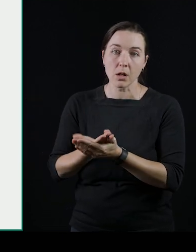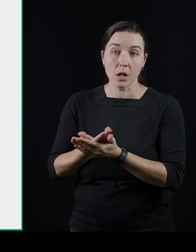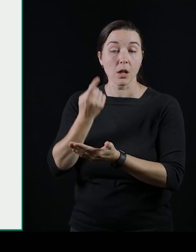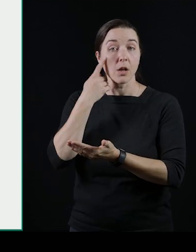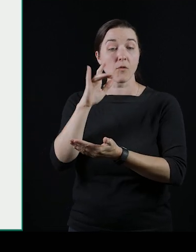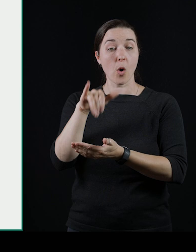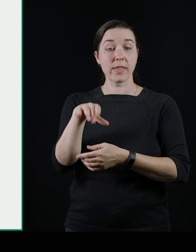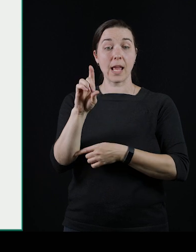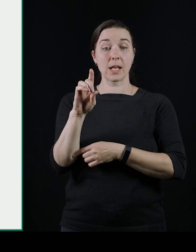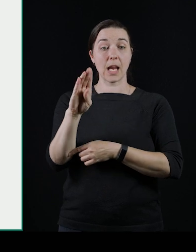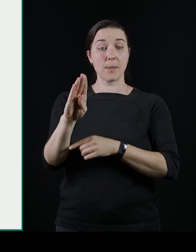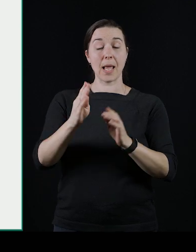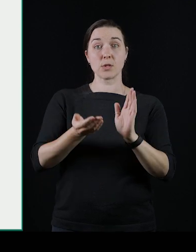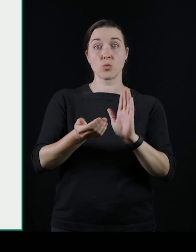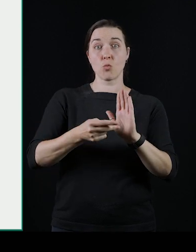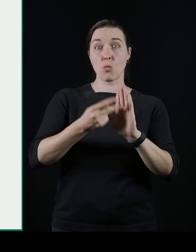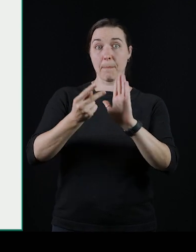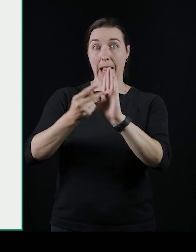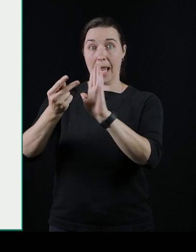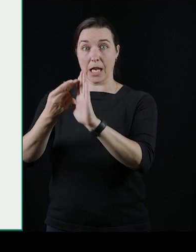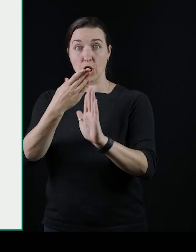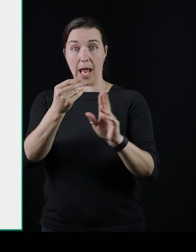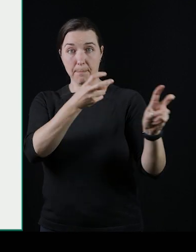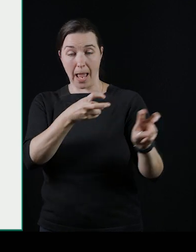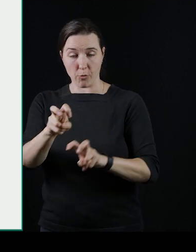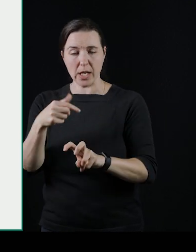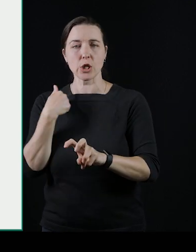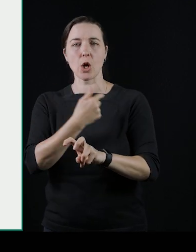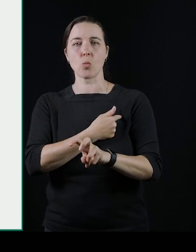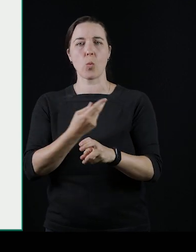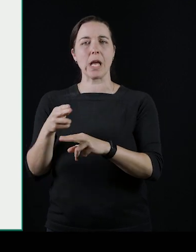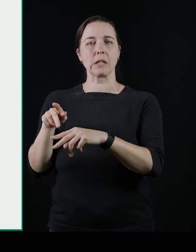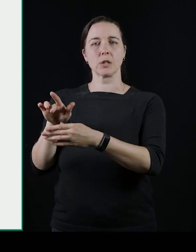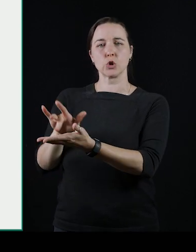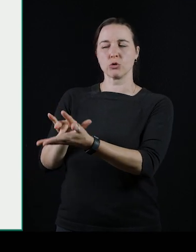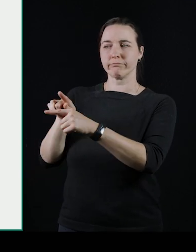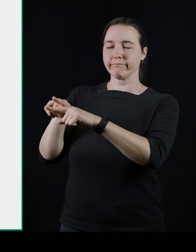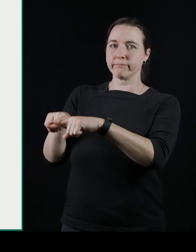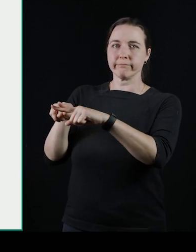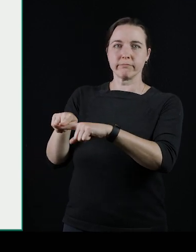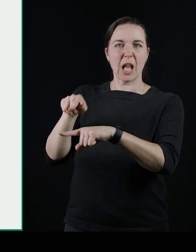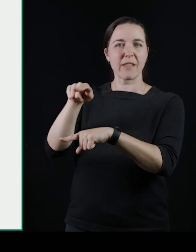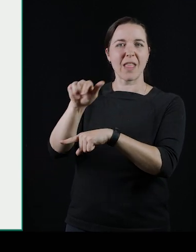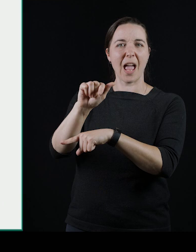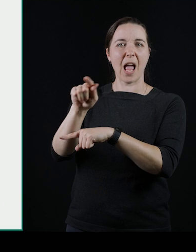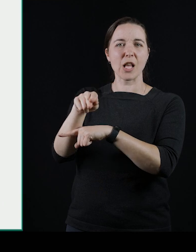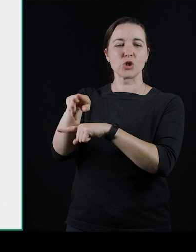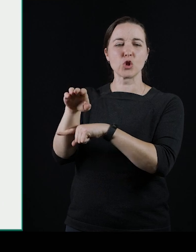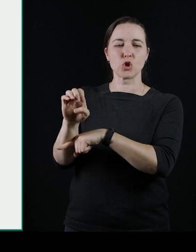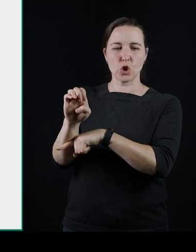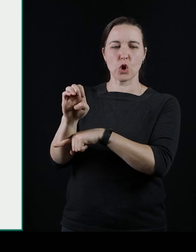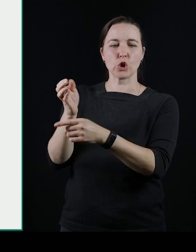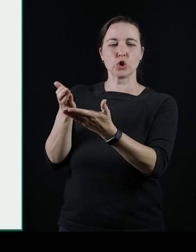For the database replication and migration, we leverage the Azure Database Migration Service tool.